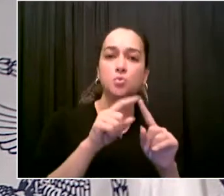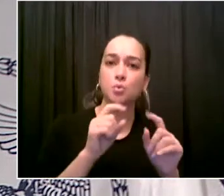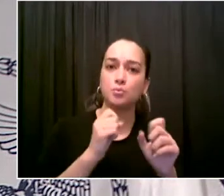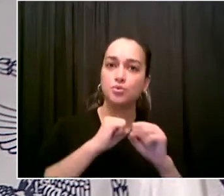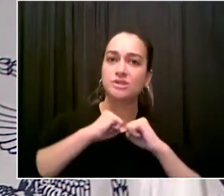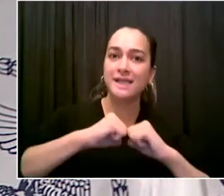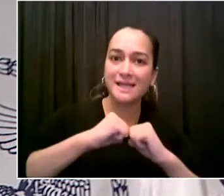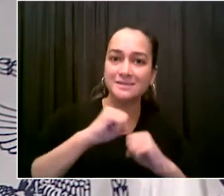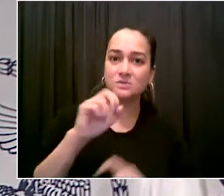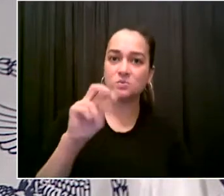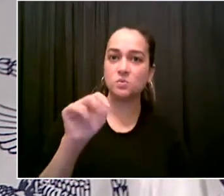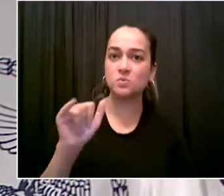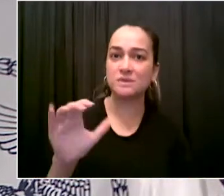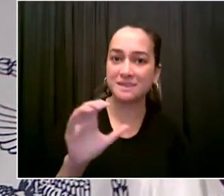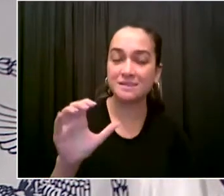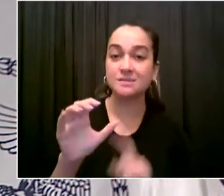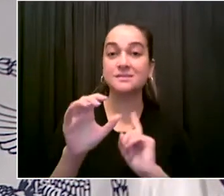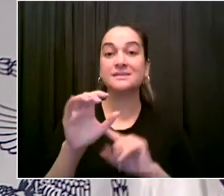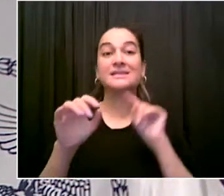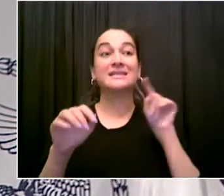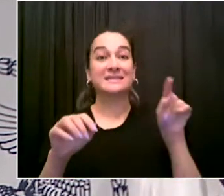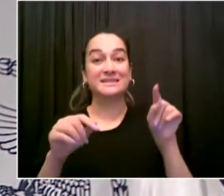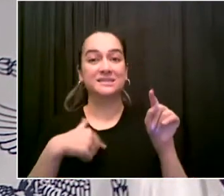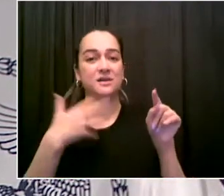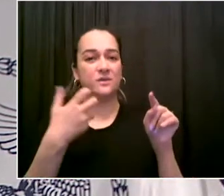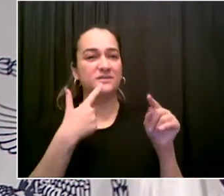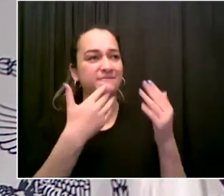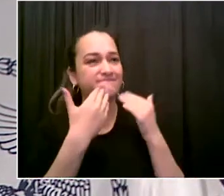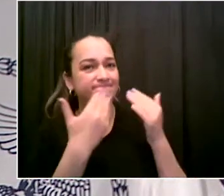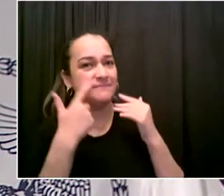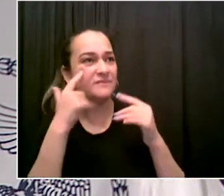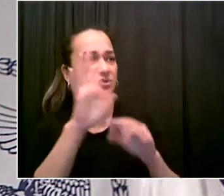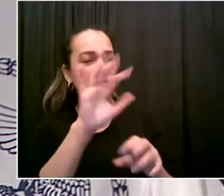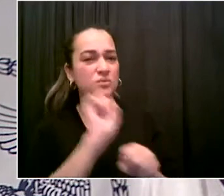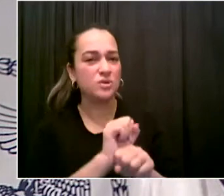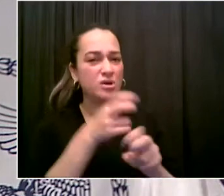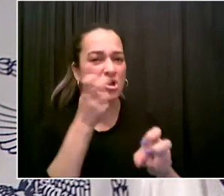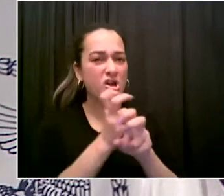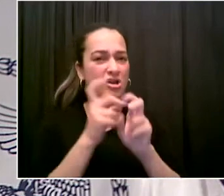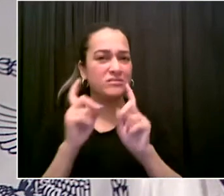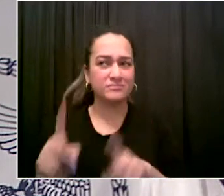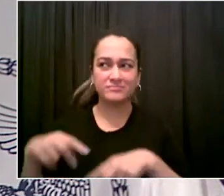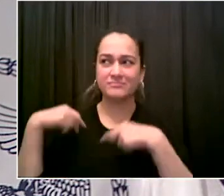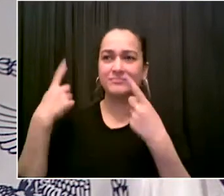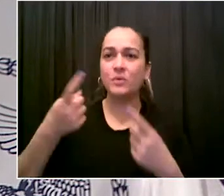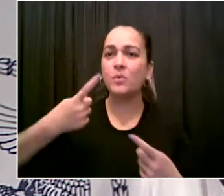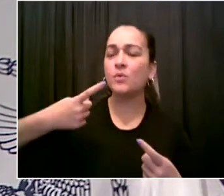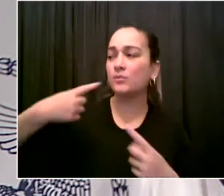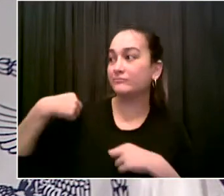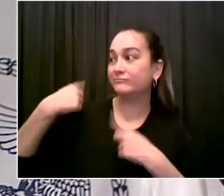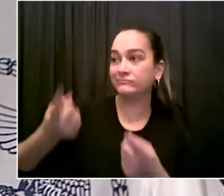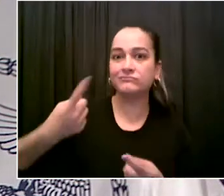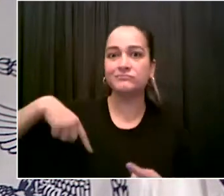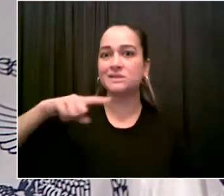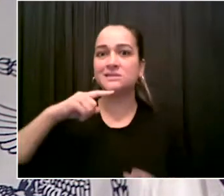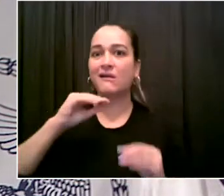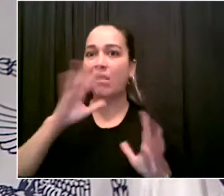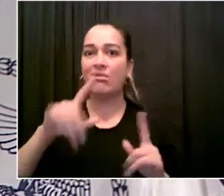WITH US TODAY. WE DON'T OFTEN GET TO SEE THEIR WORK OUT IN THE